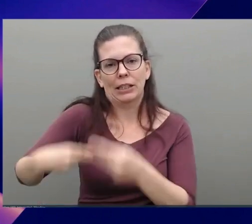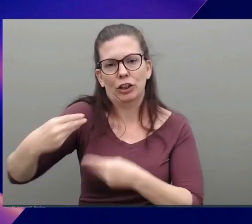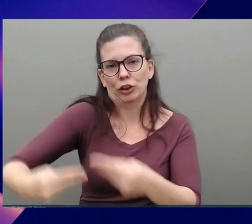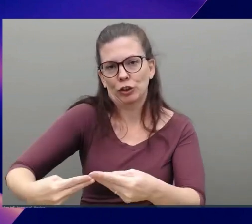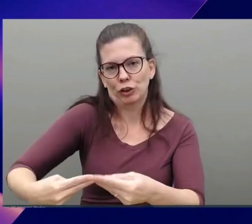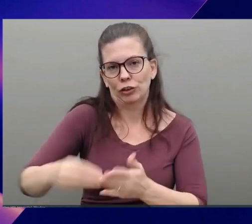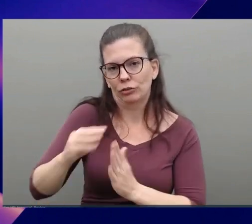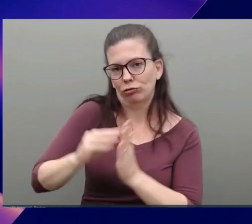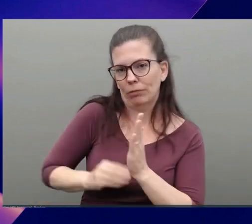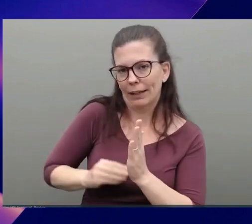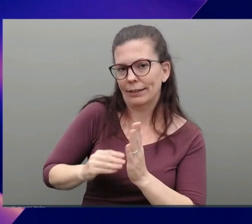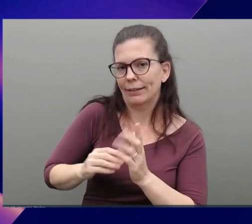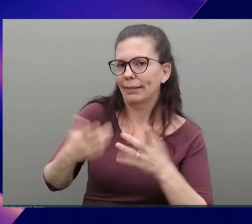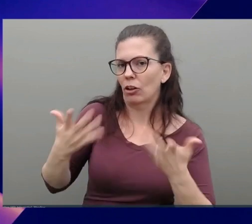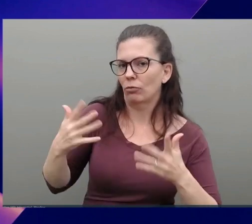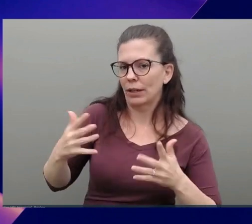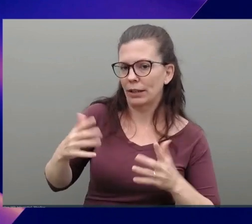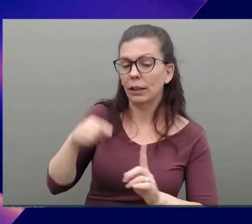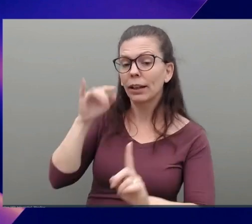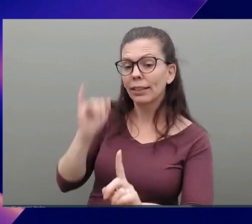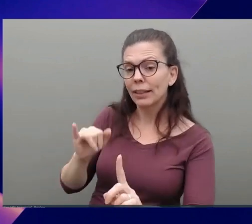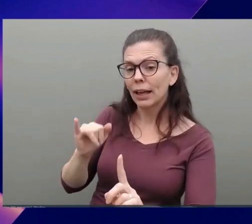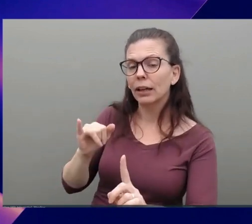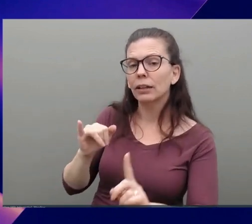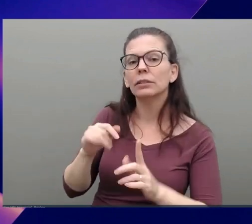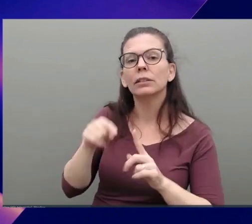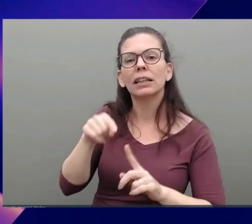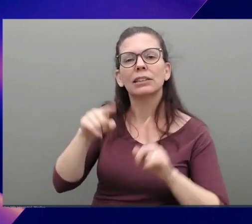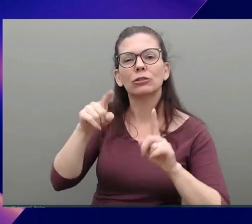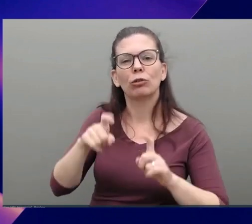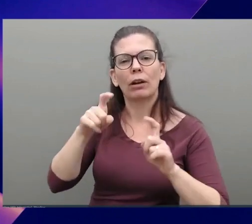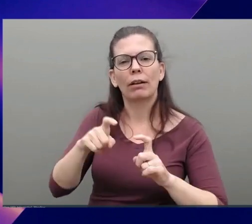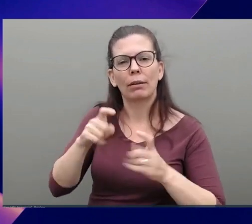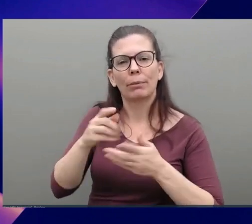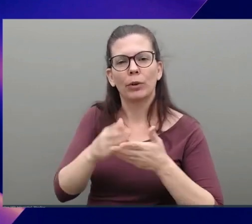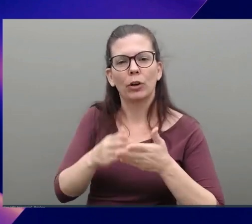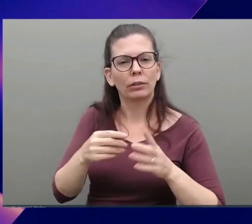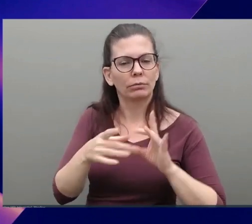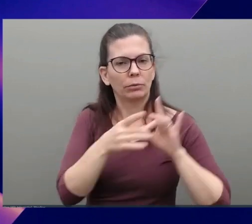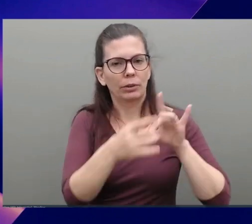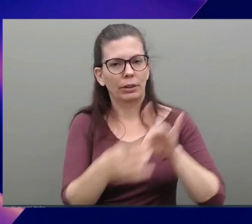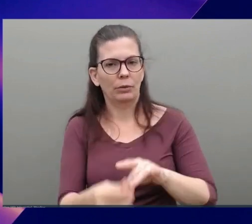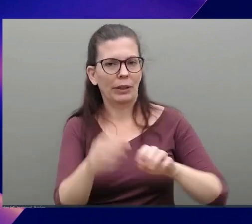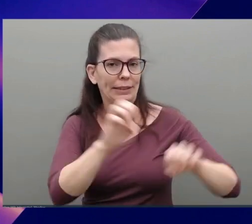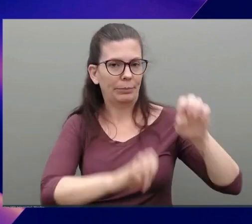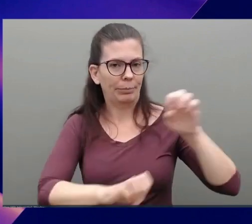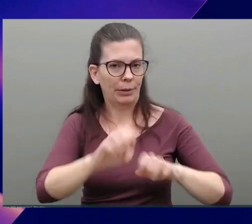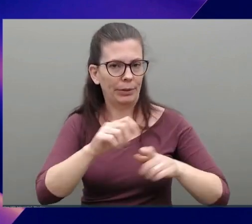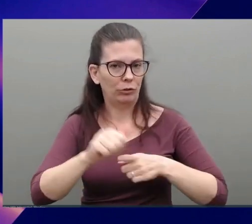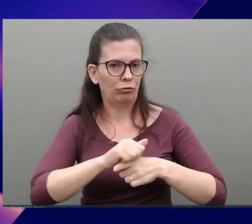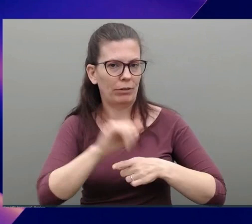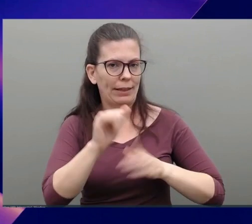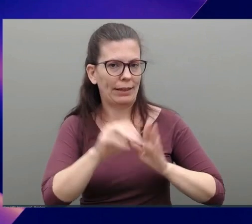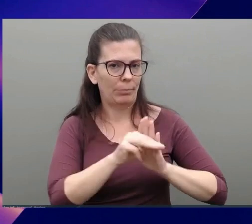This trial component corresponds to the trial component in the experiment that was used to train this model. And that information